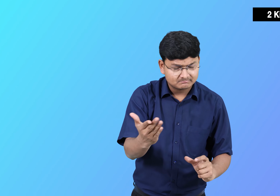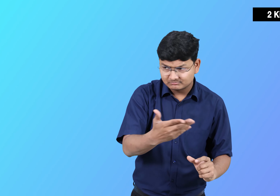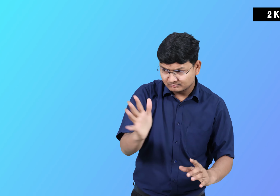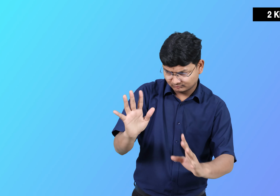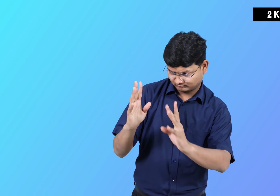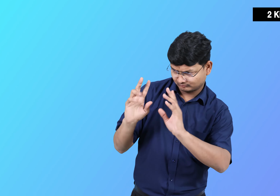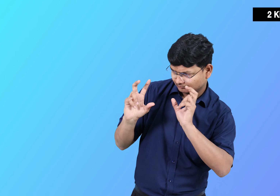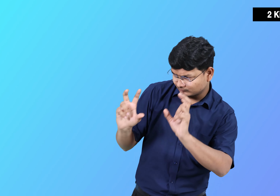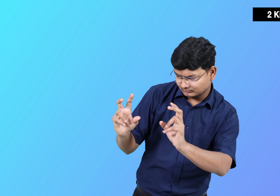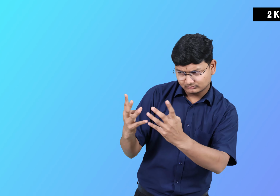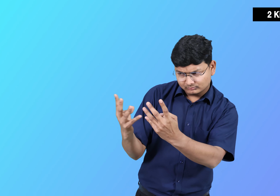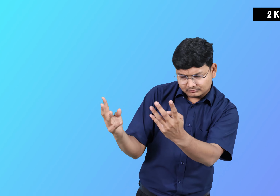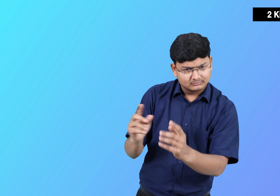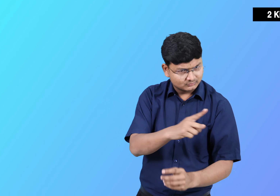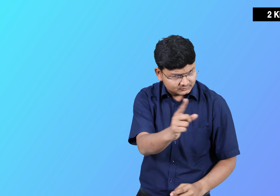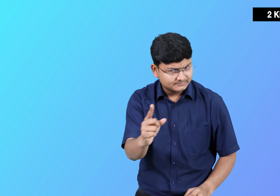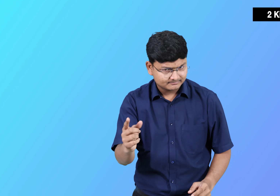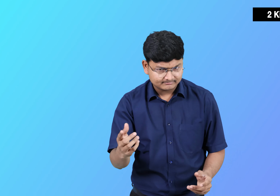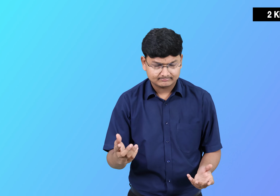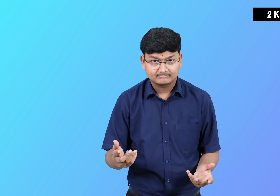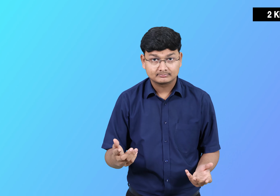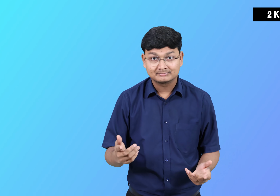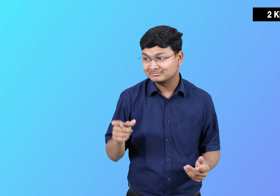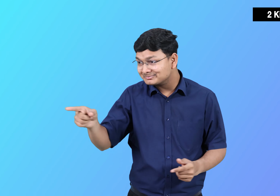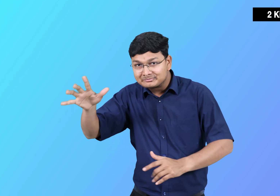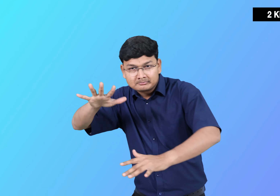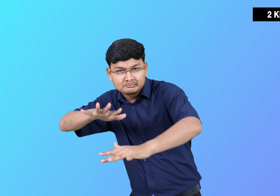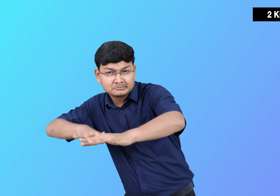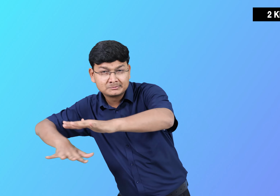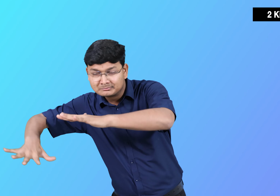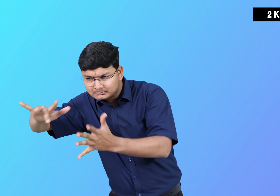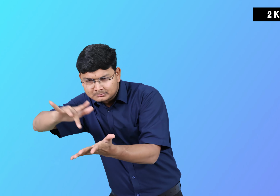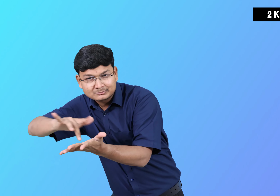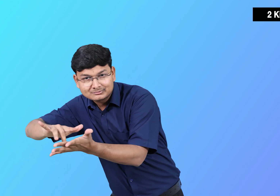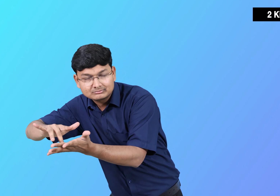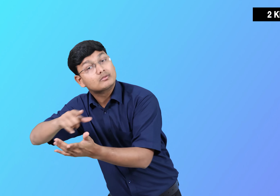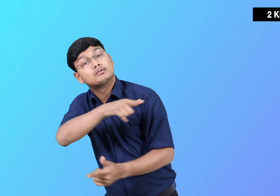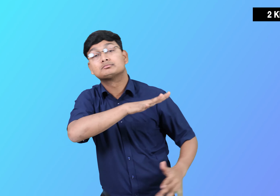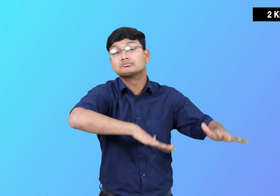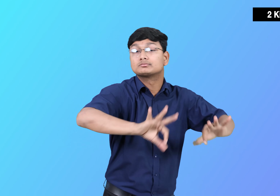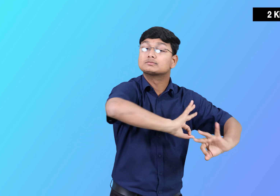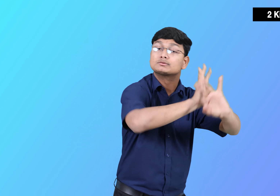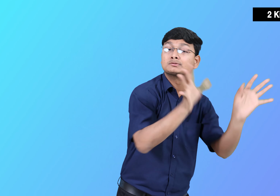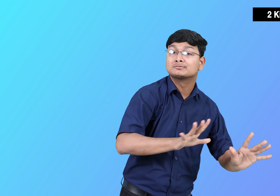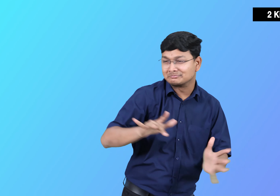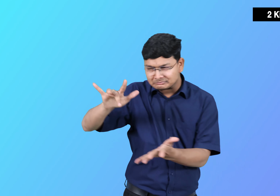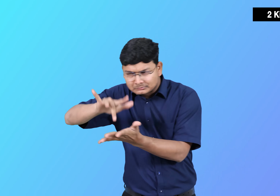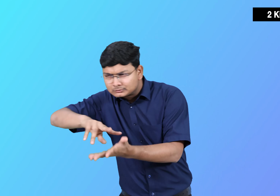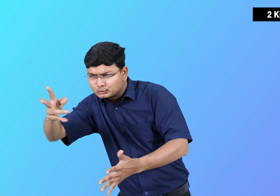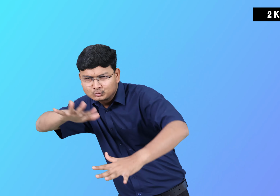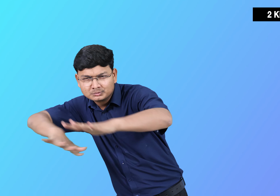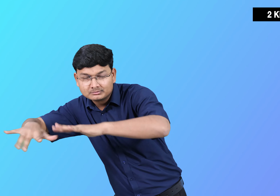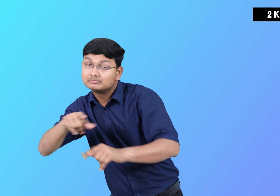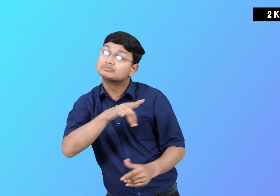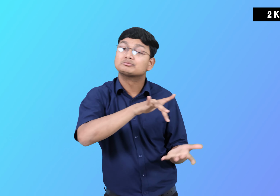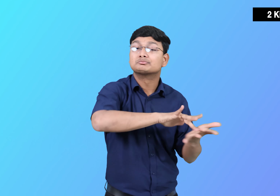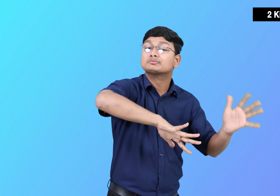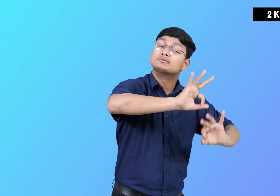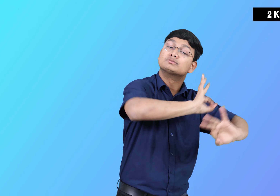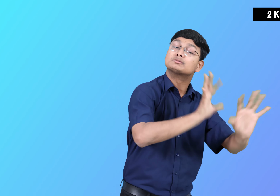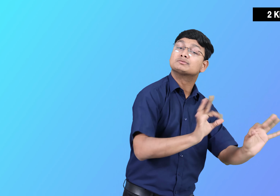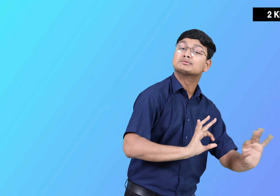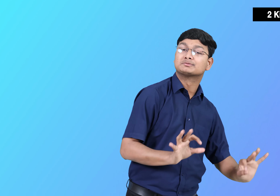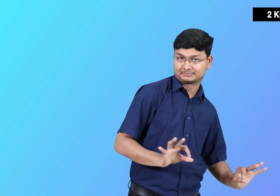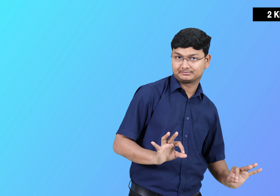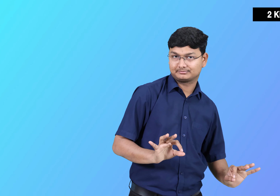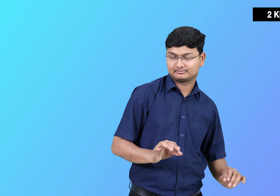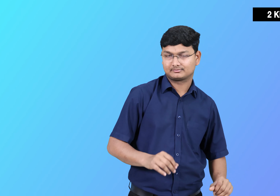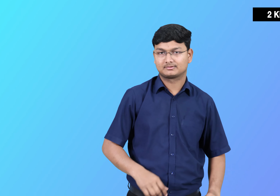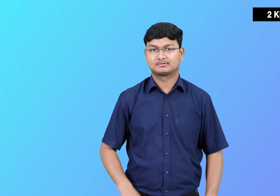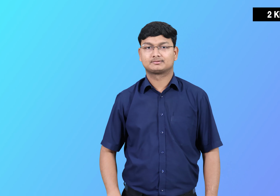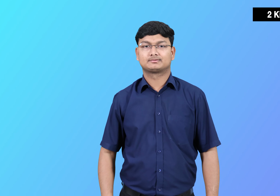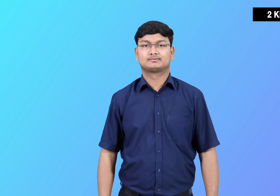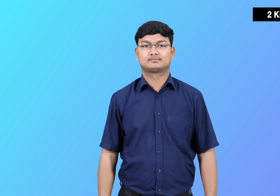Then the people there could be on guard. This happened several times.